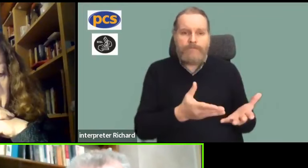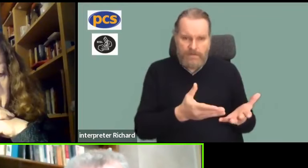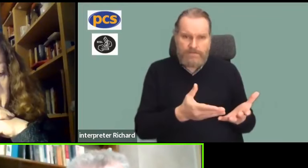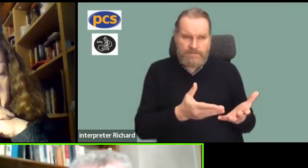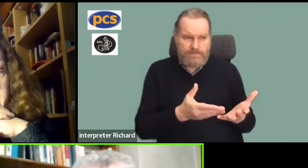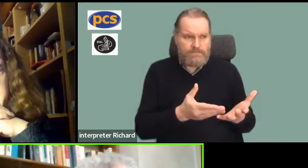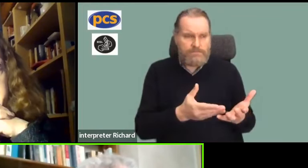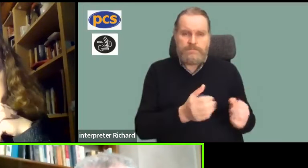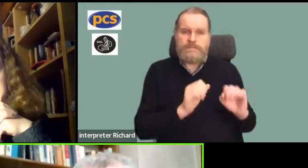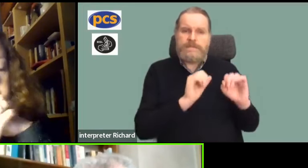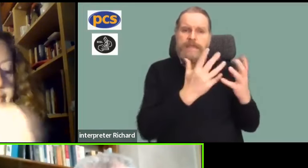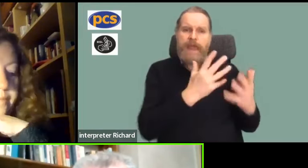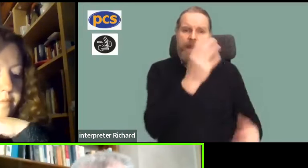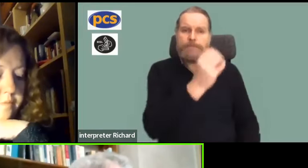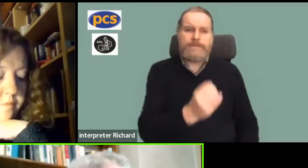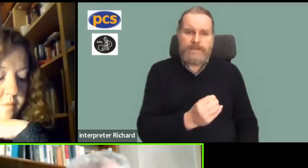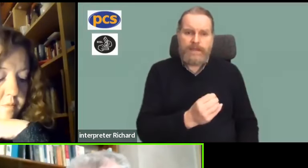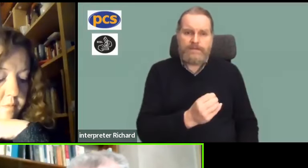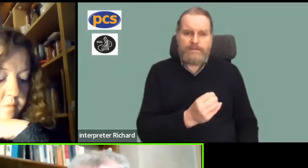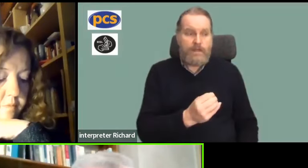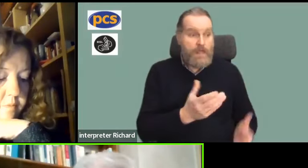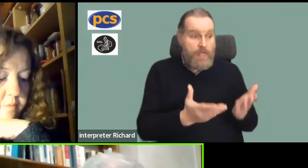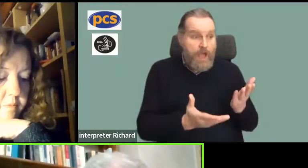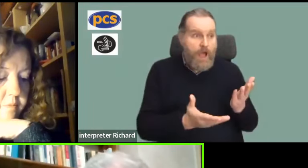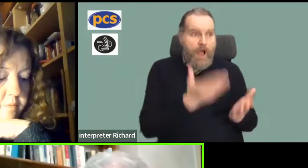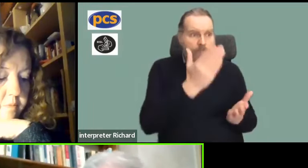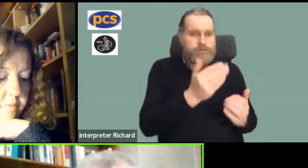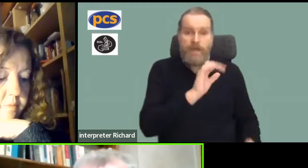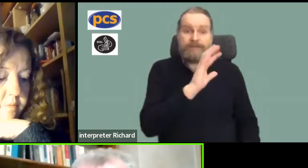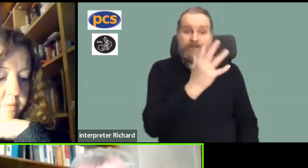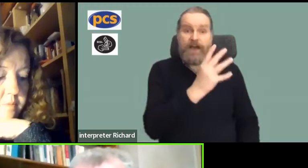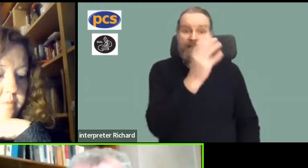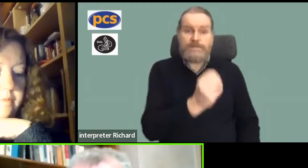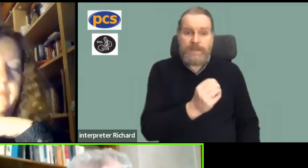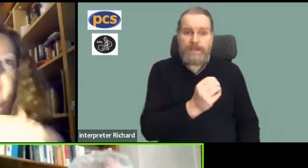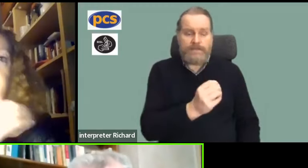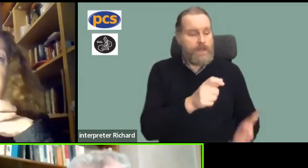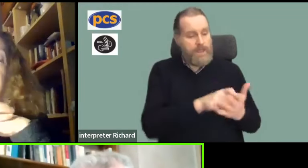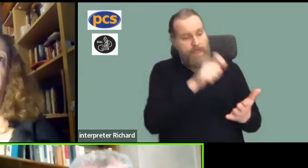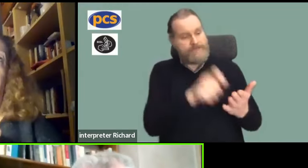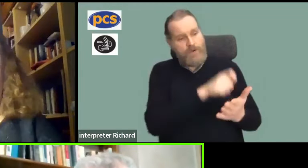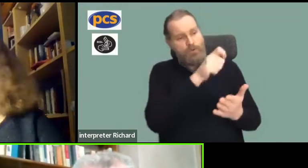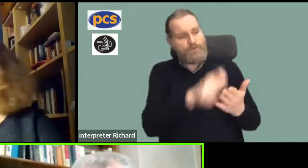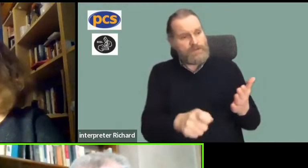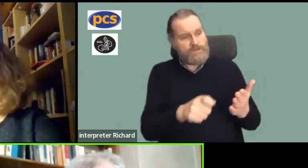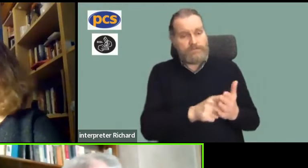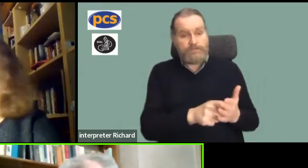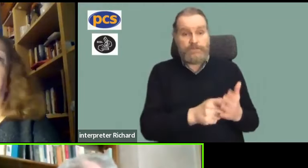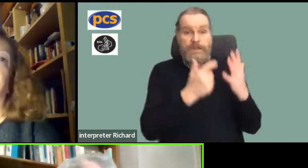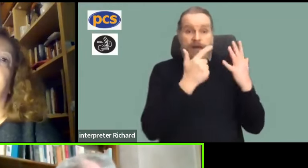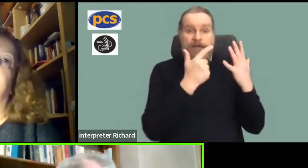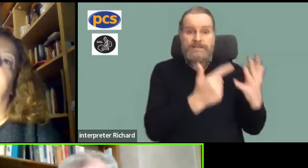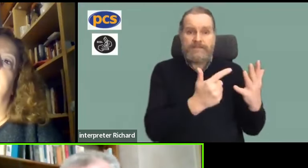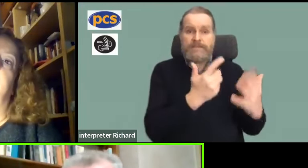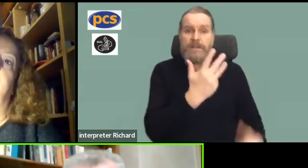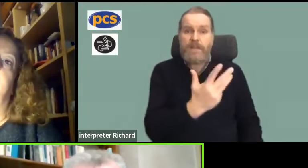were offered 2%, same as what we were told we were getting. They rejected They rejected it, they increased their offer to 5% firefighters Firefighters voted with a